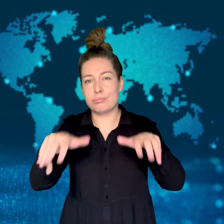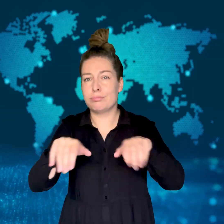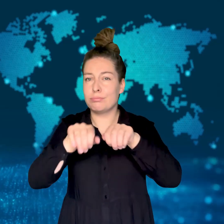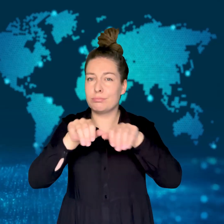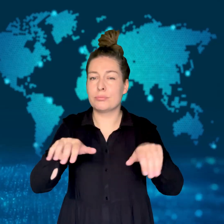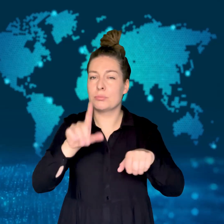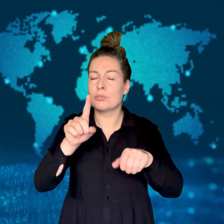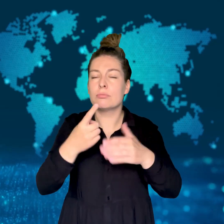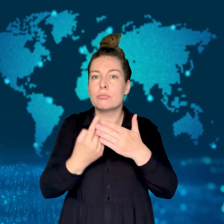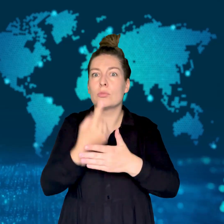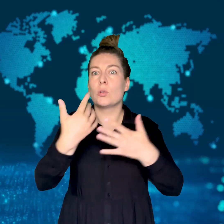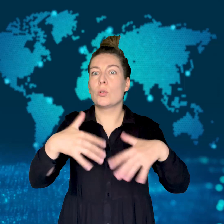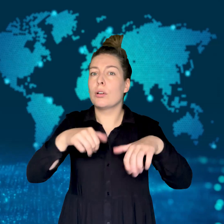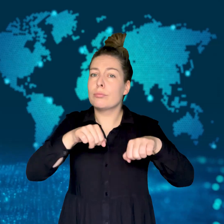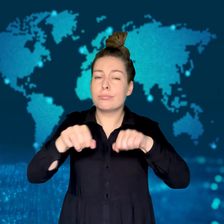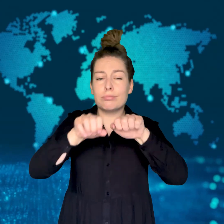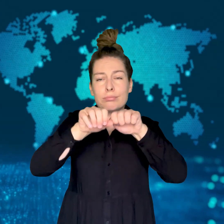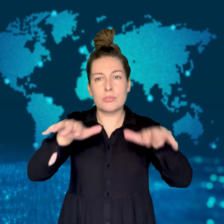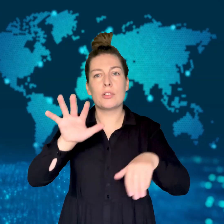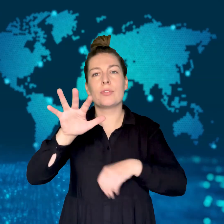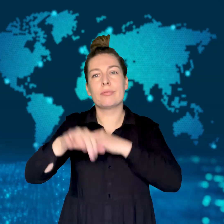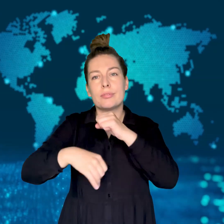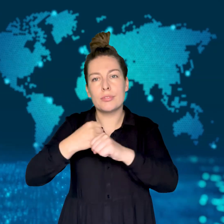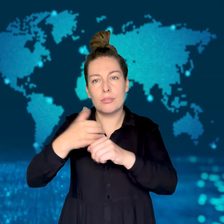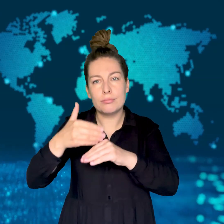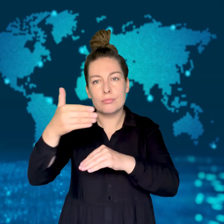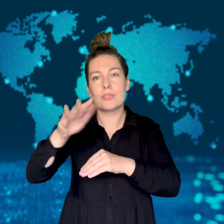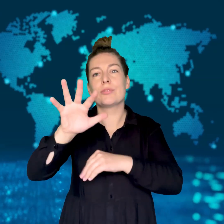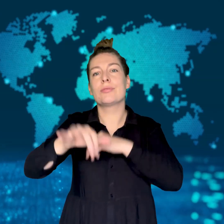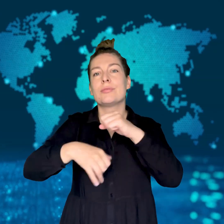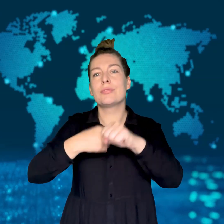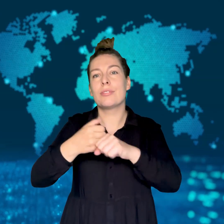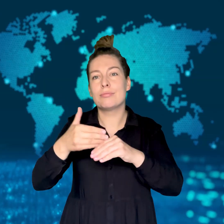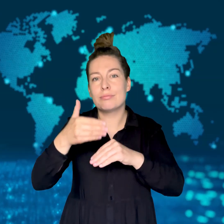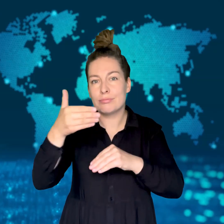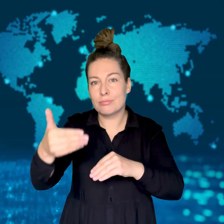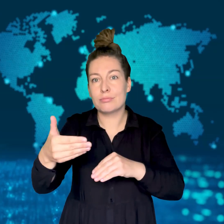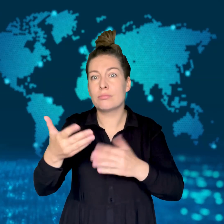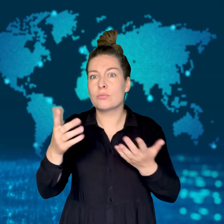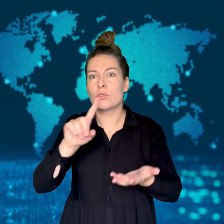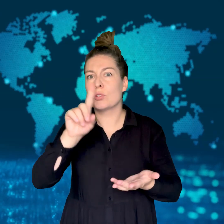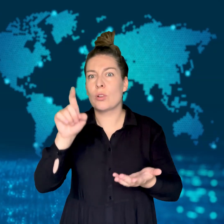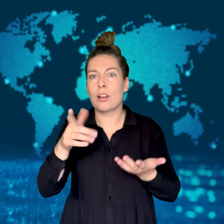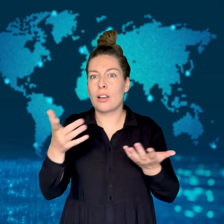This is because the island straddles the mid-Atlantic ridge.